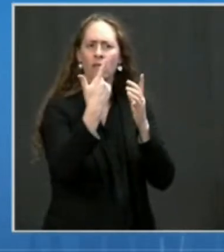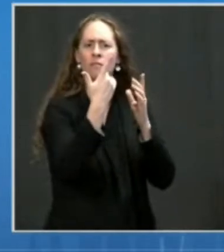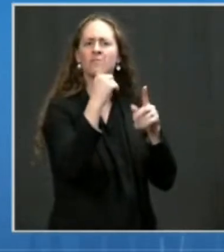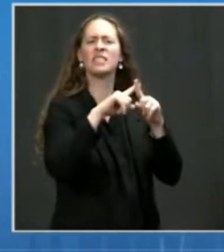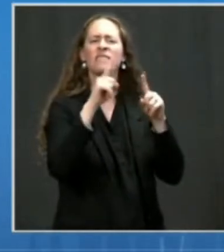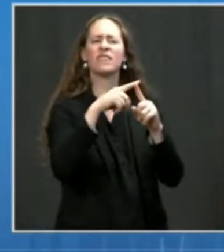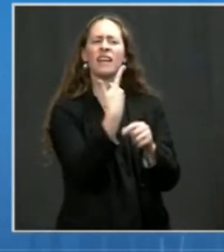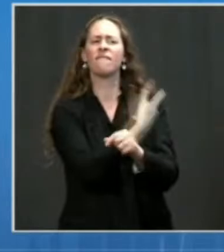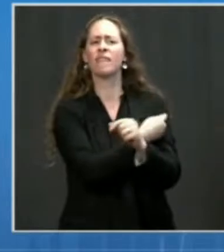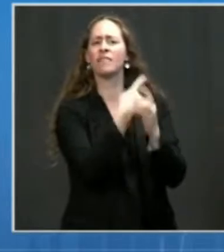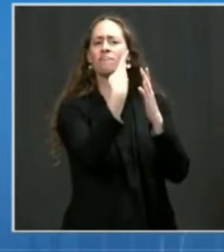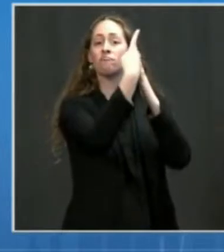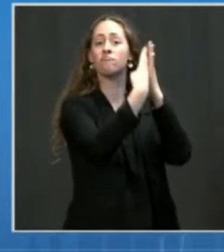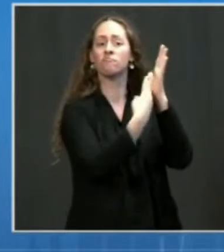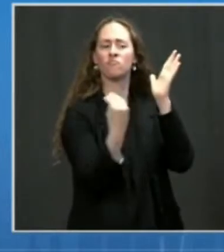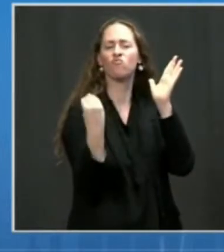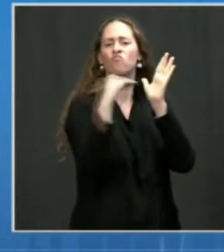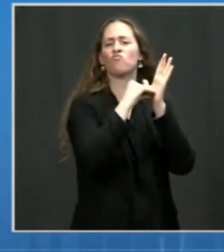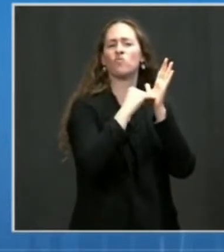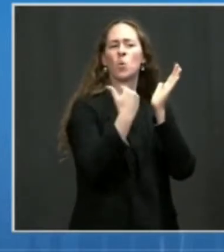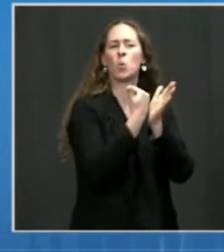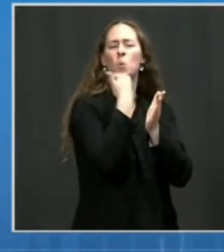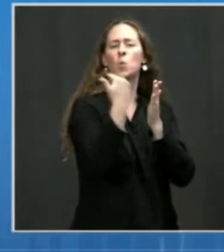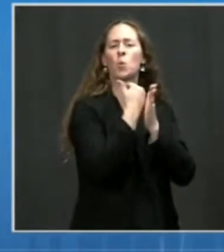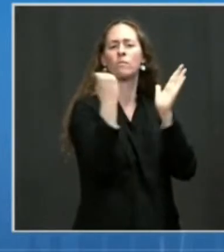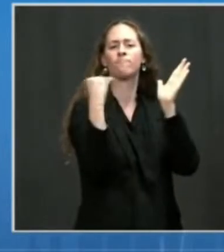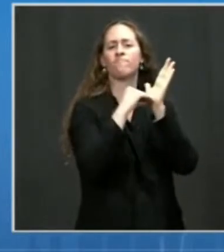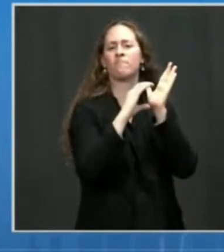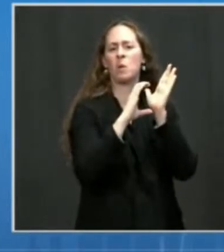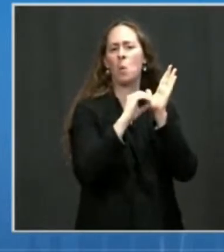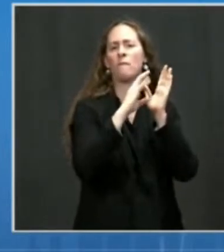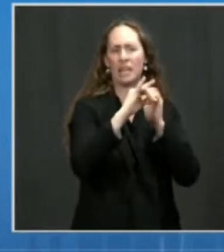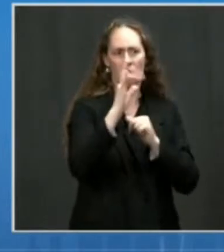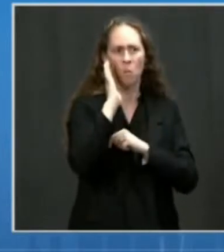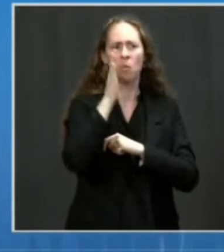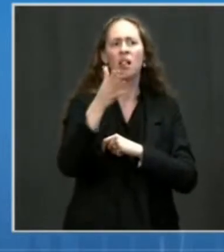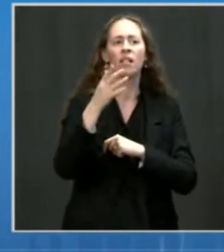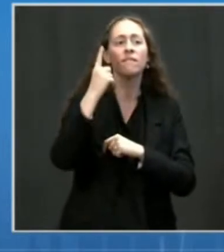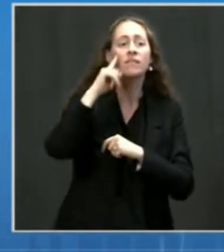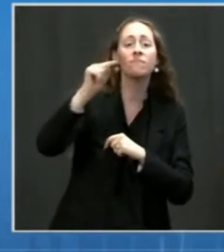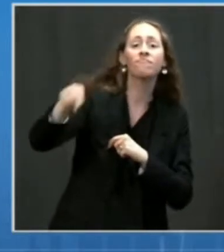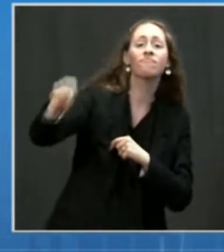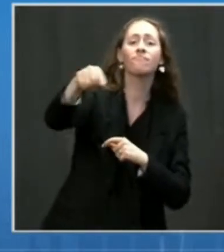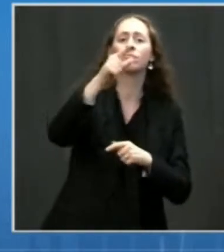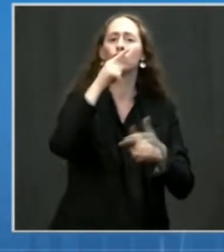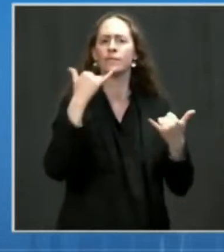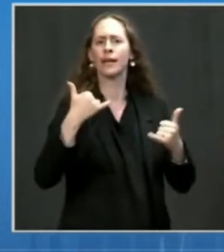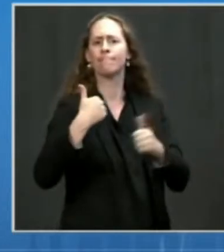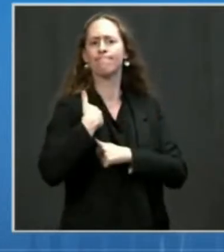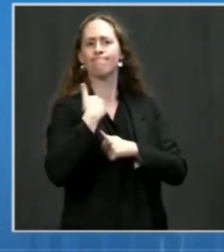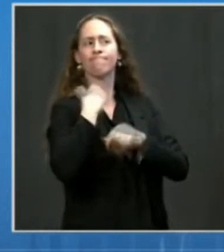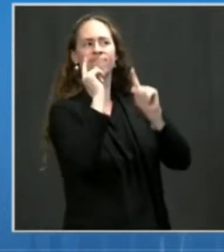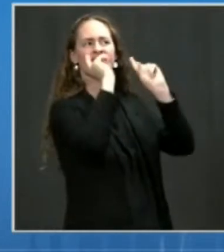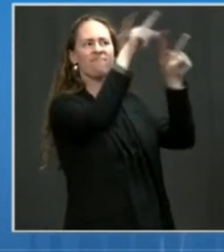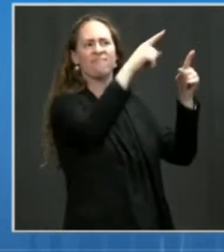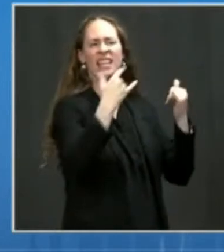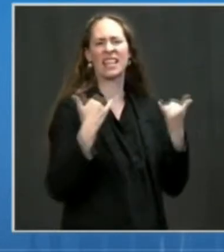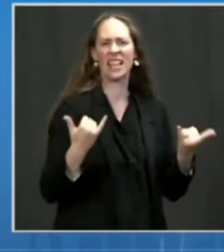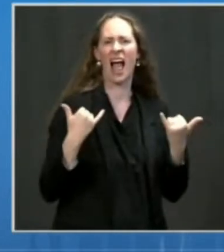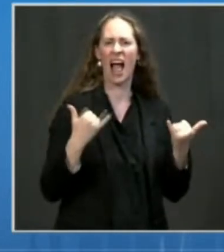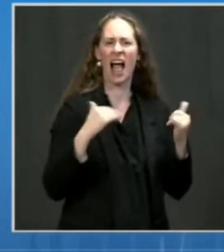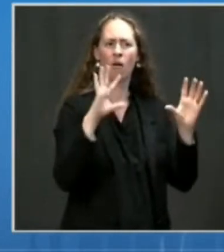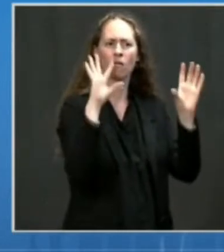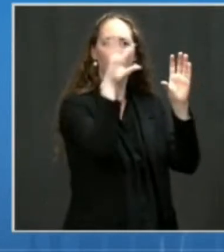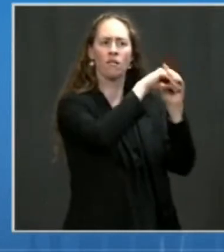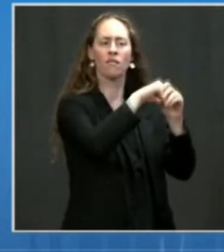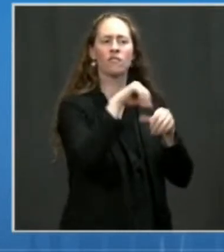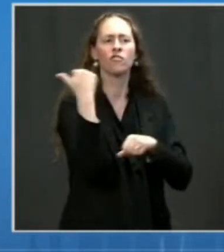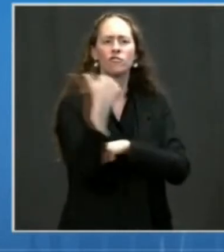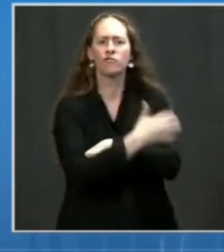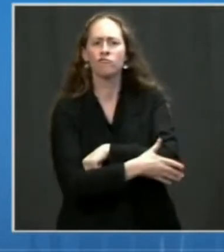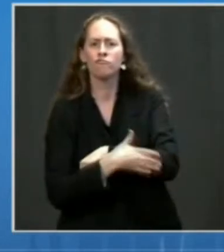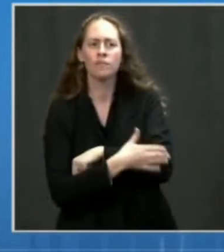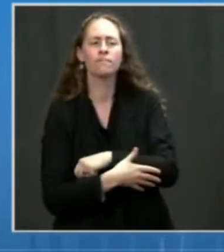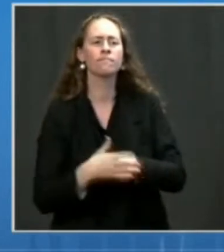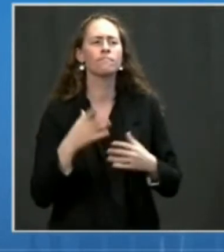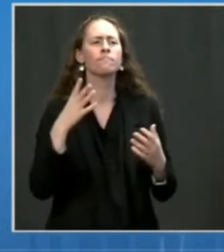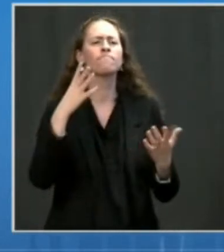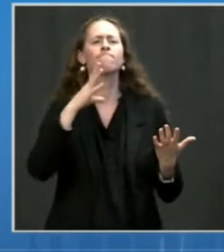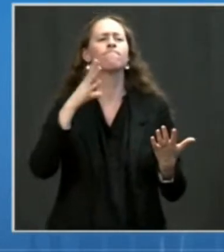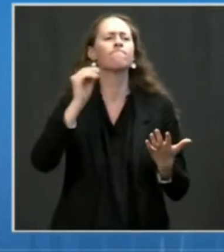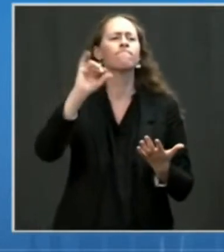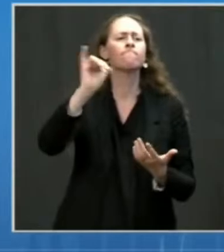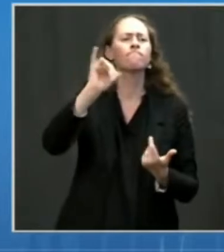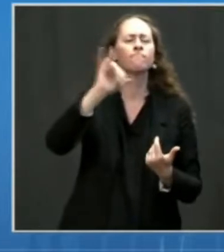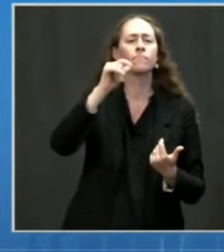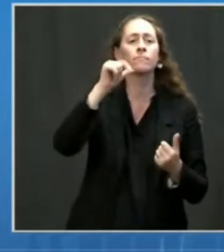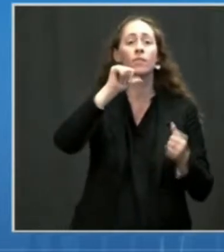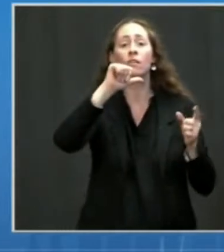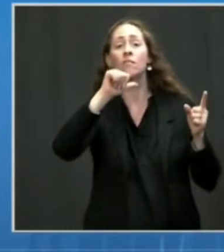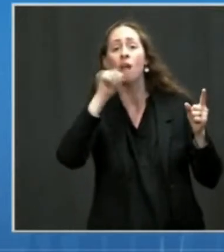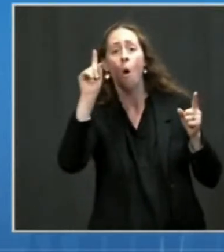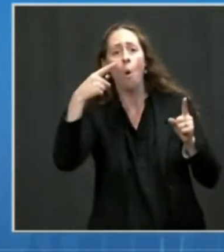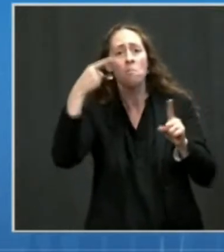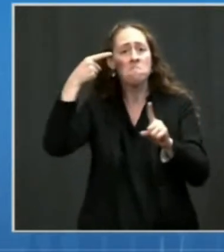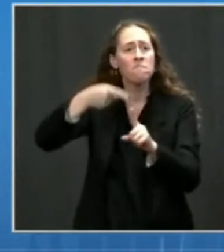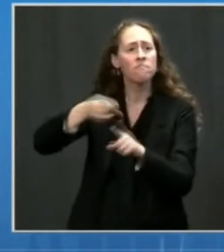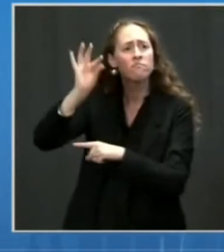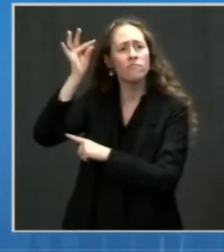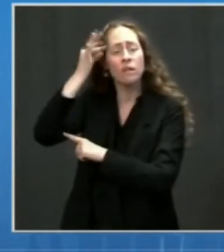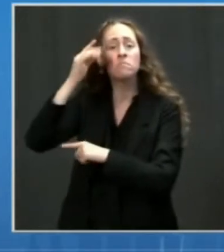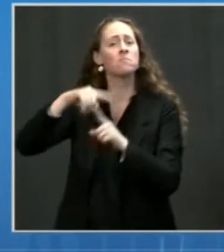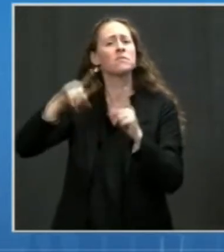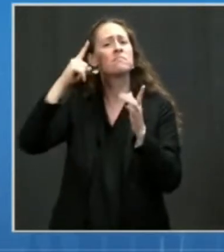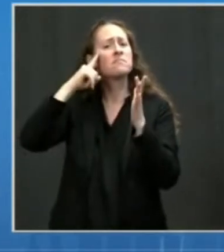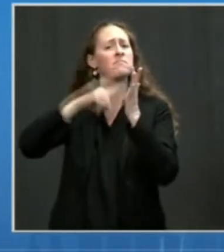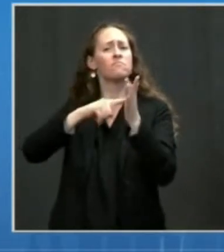LOOKING INTO HOW AND WHEN